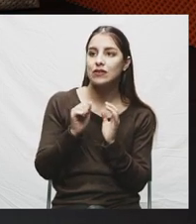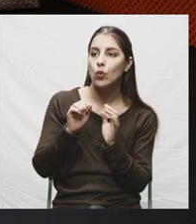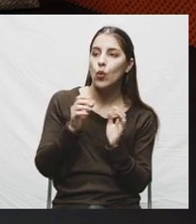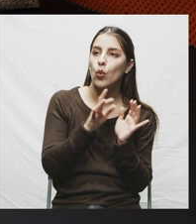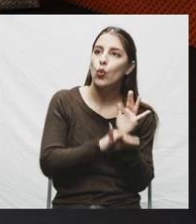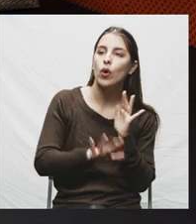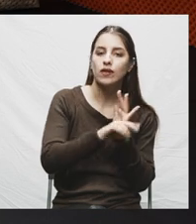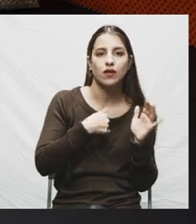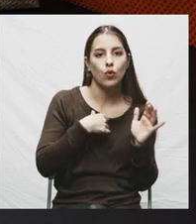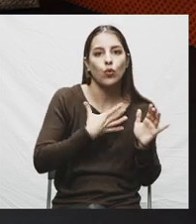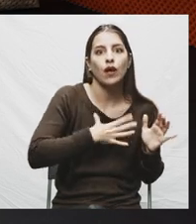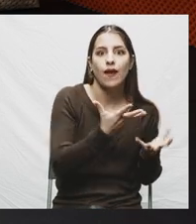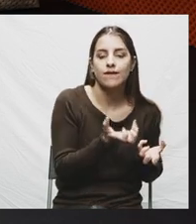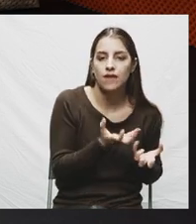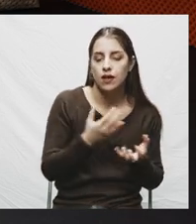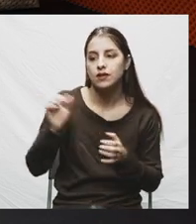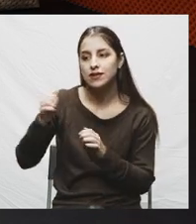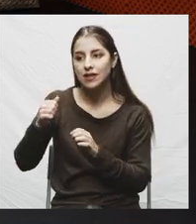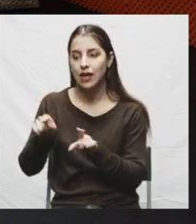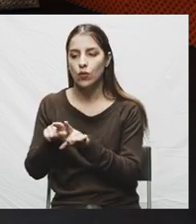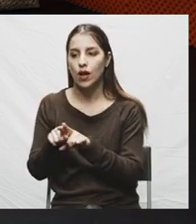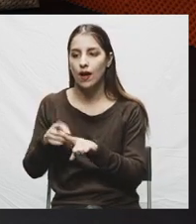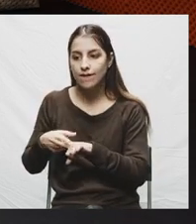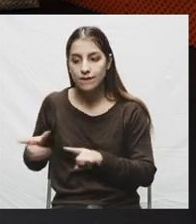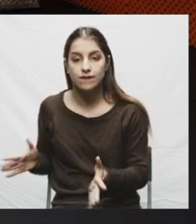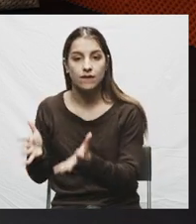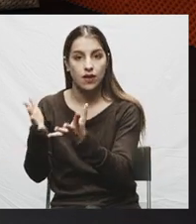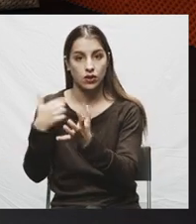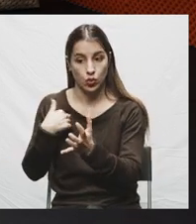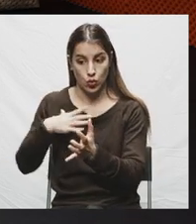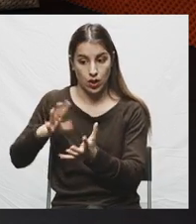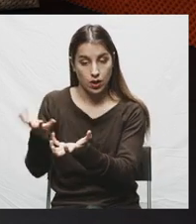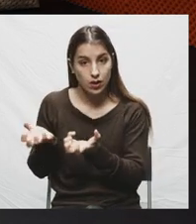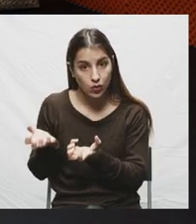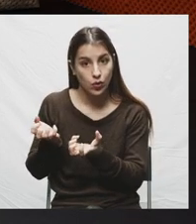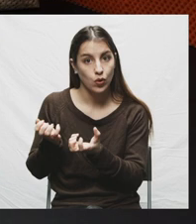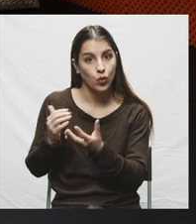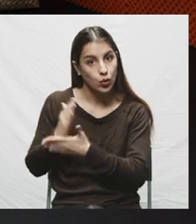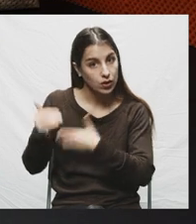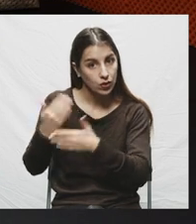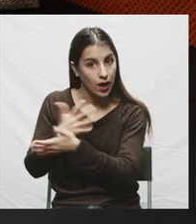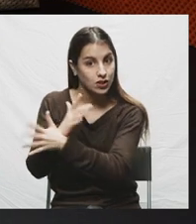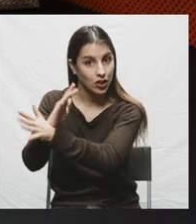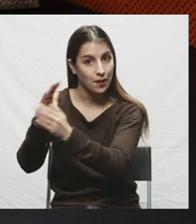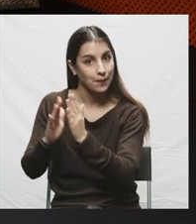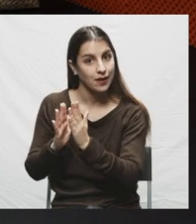And to feed those wills, keep that flame alive, but without the need of